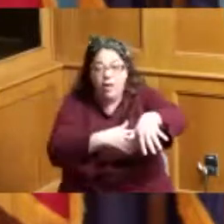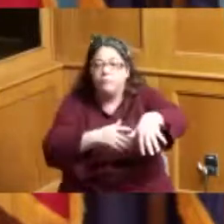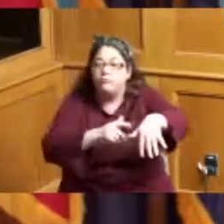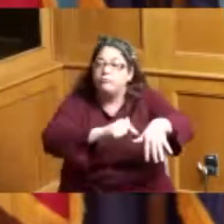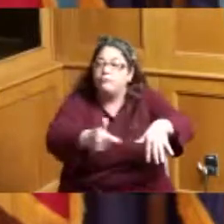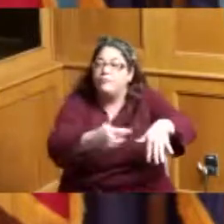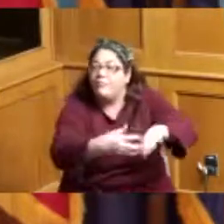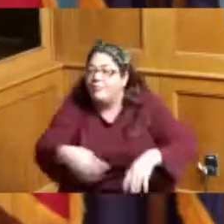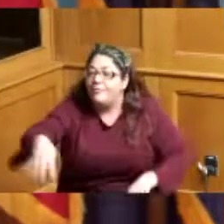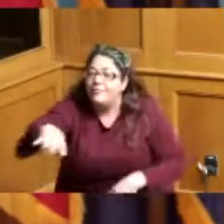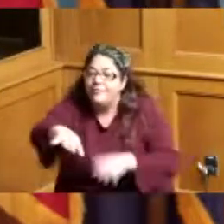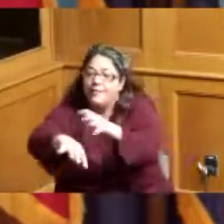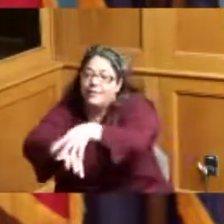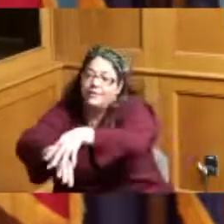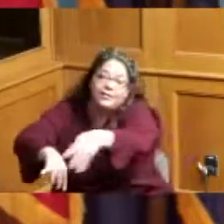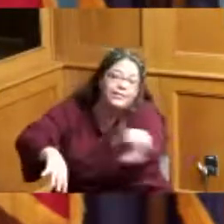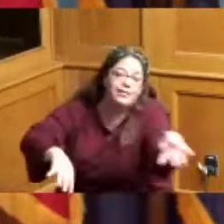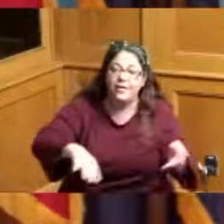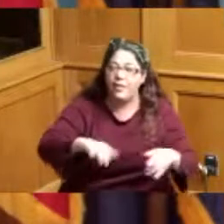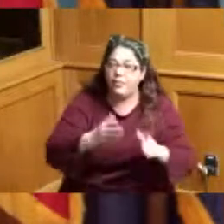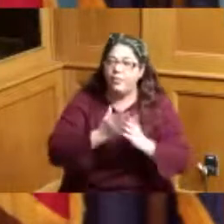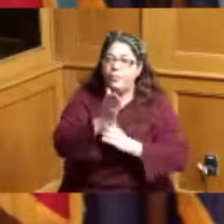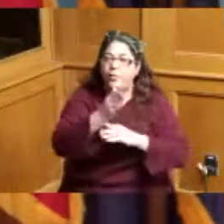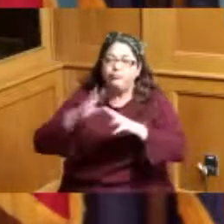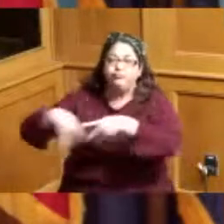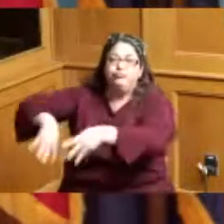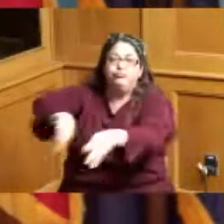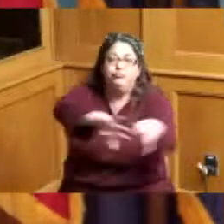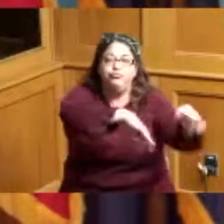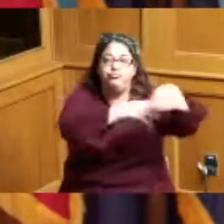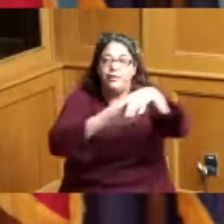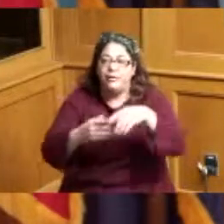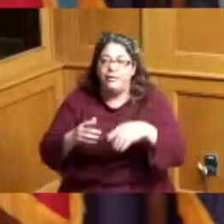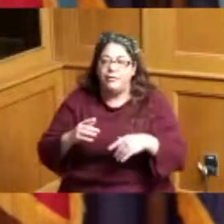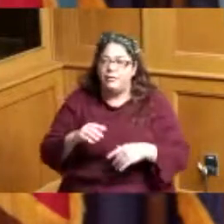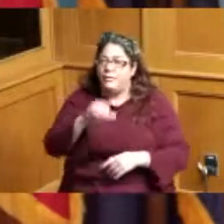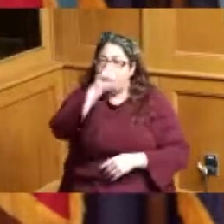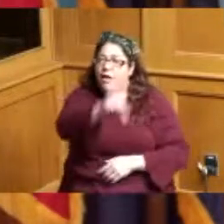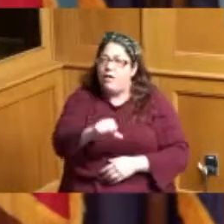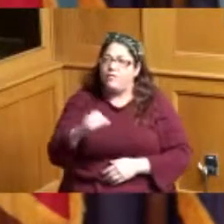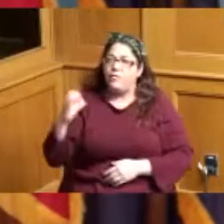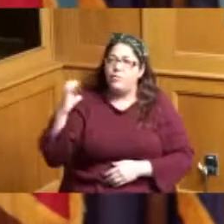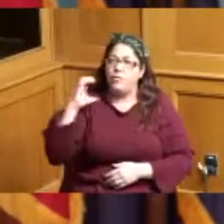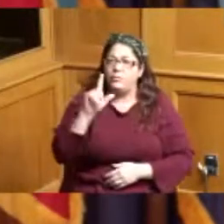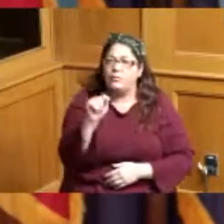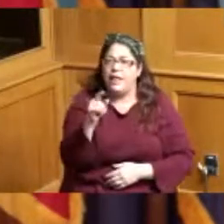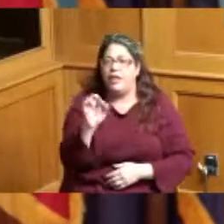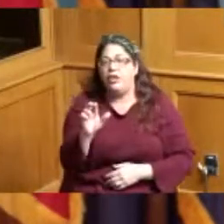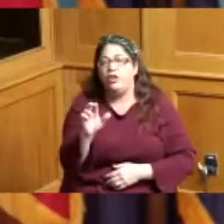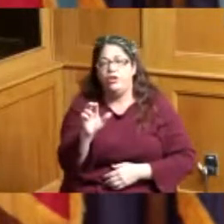facility and we're all a part of it I love our coach Coach Taylor my President when